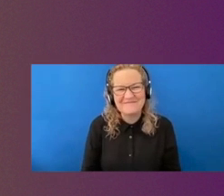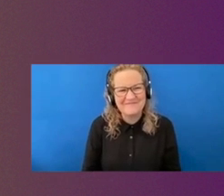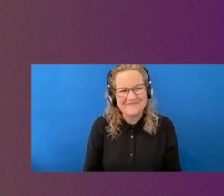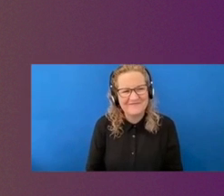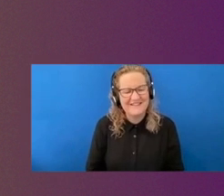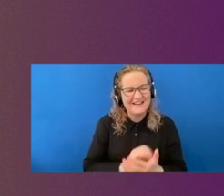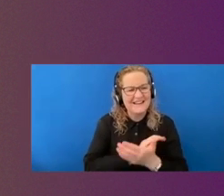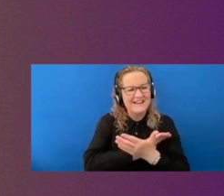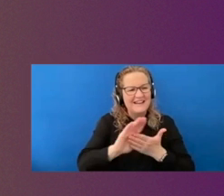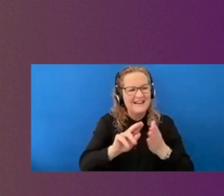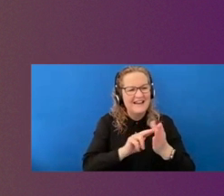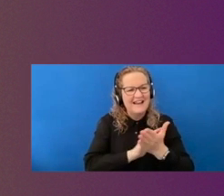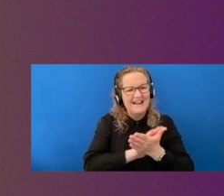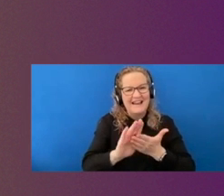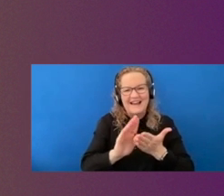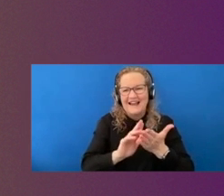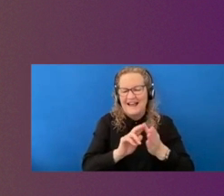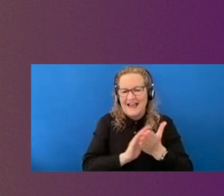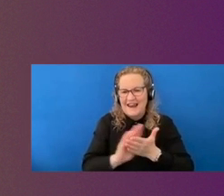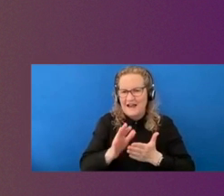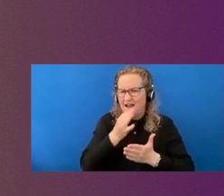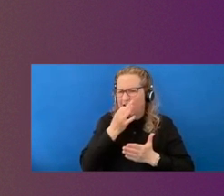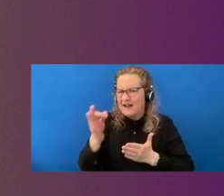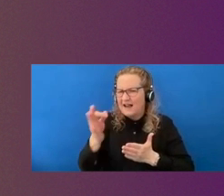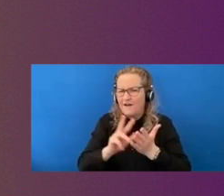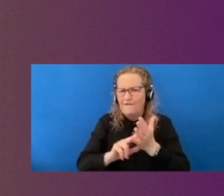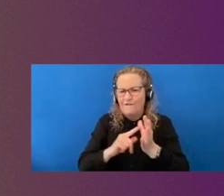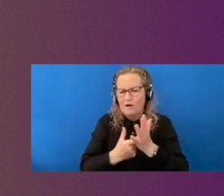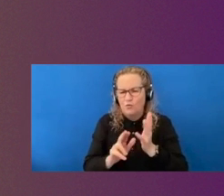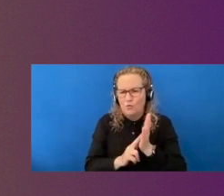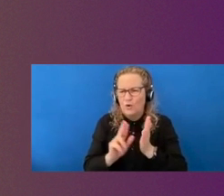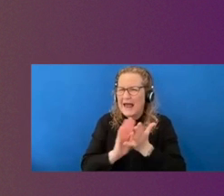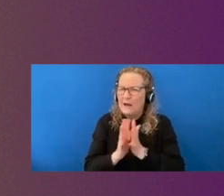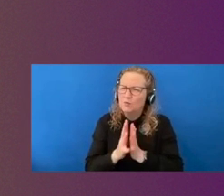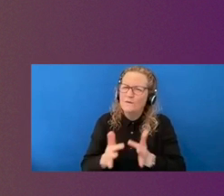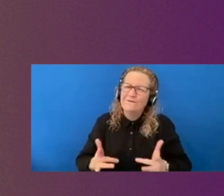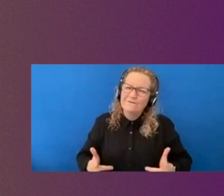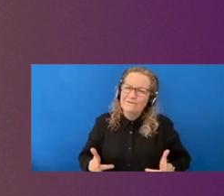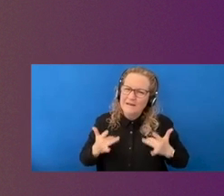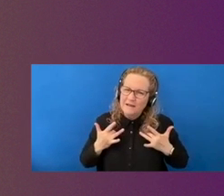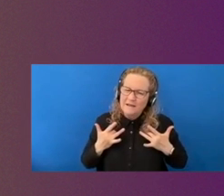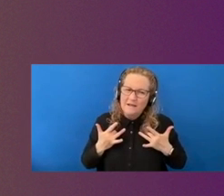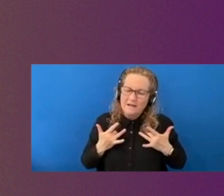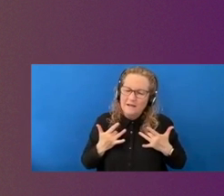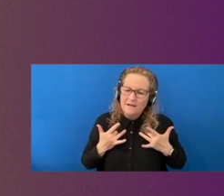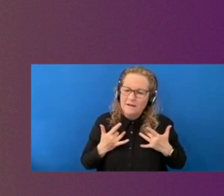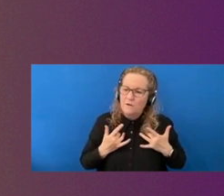to find out a little bit more about how you feel like people people with disabilities